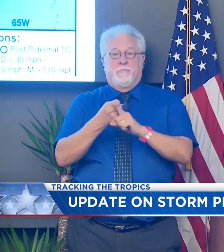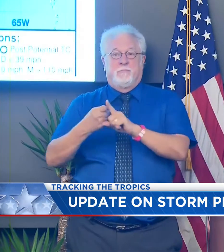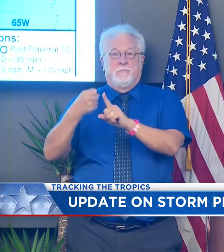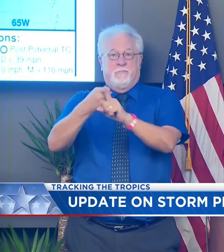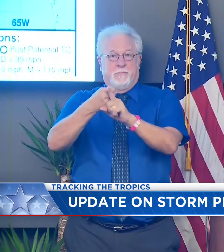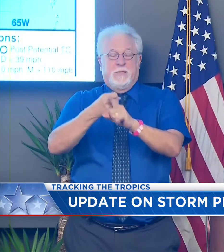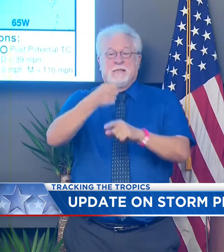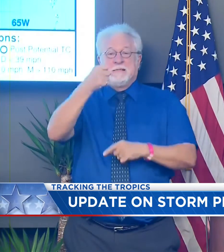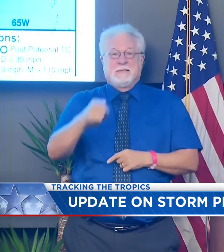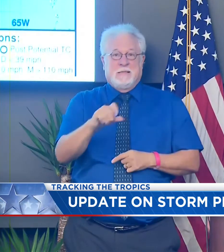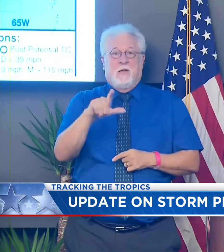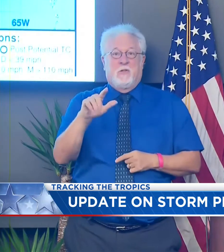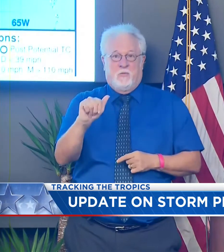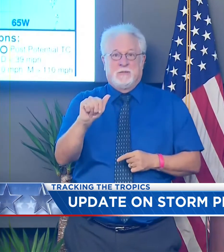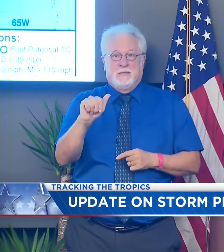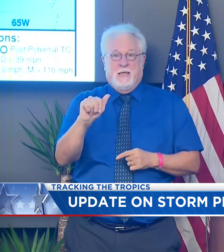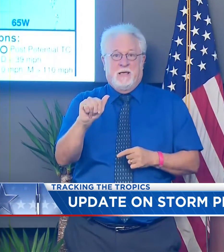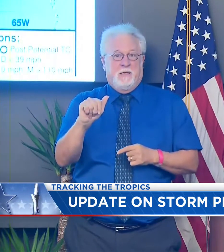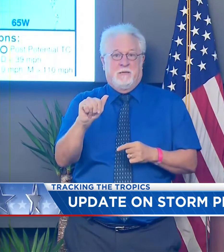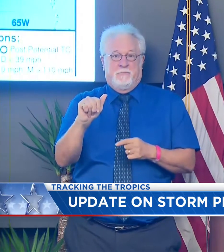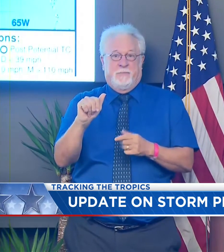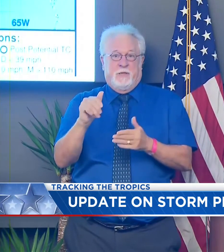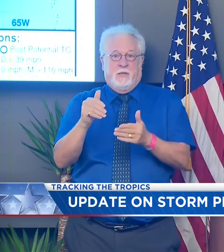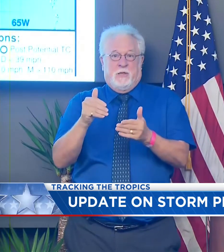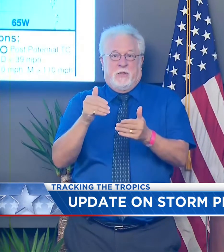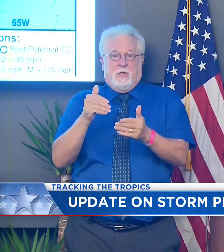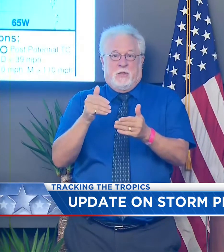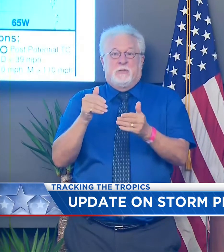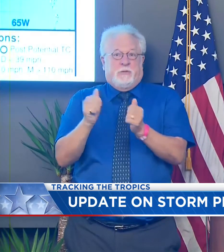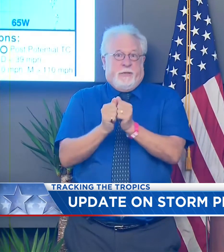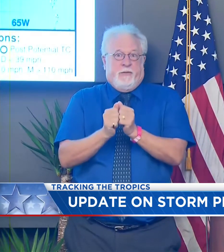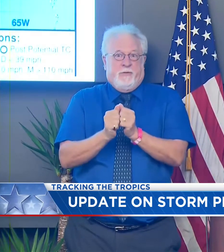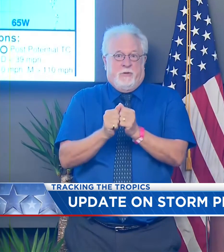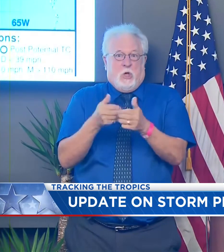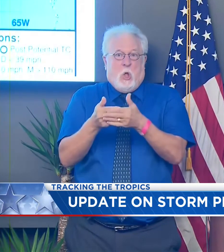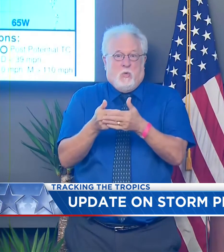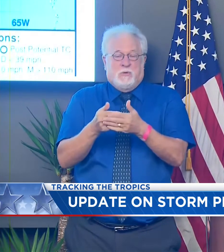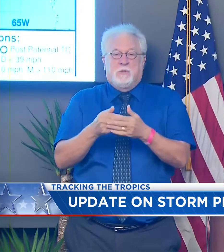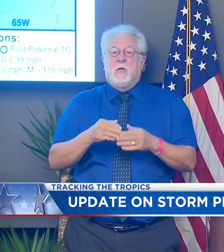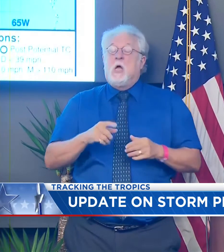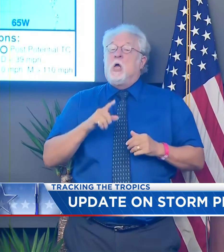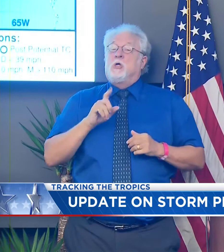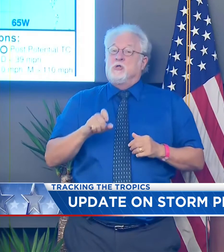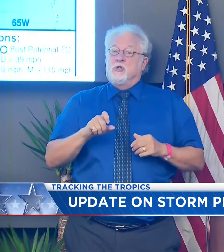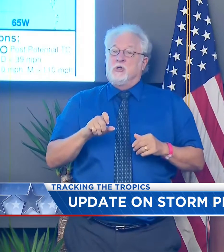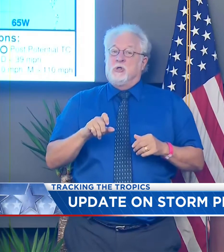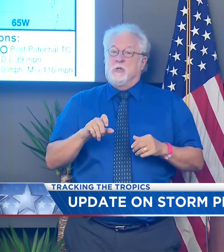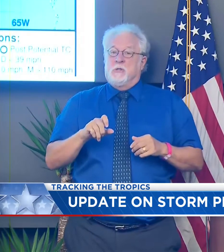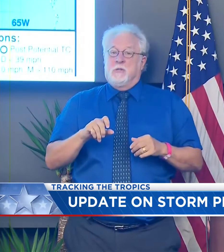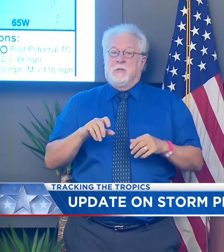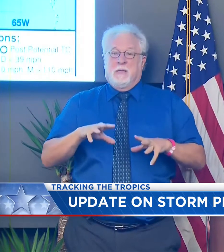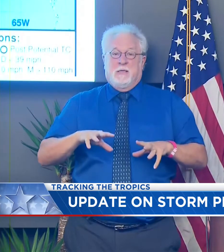NOT TO BE TAKEN LIGHTLY! ESPECIALLY BECAUSE THERE ARE TWO OF THEM. AND THEY'RE GOING TO IMPACT SO